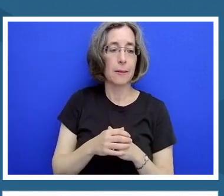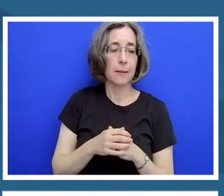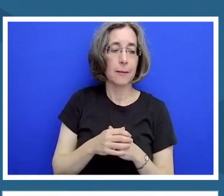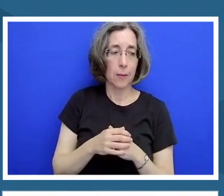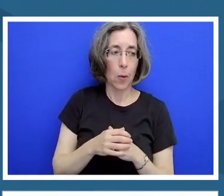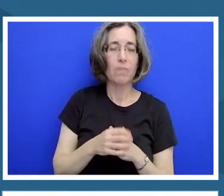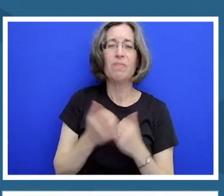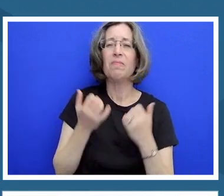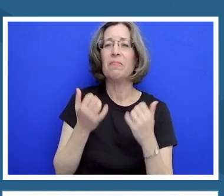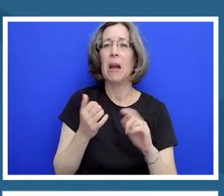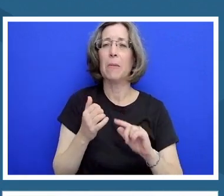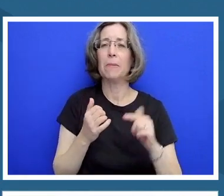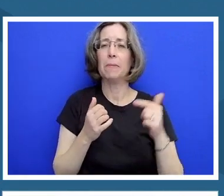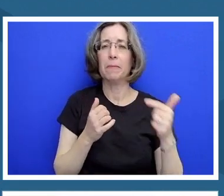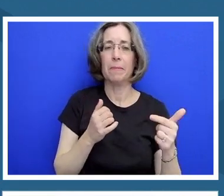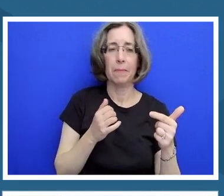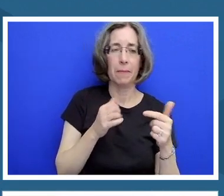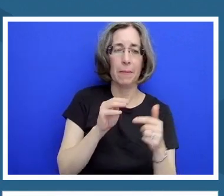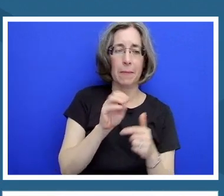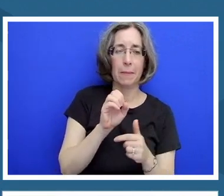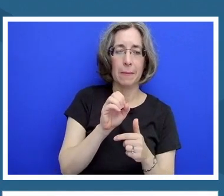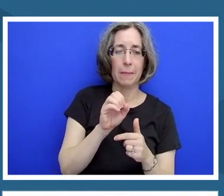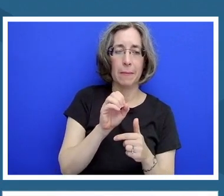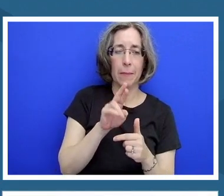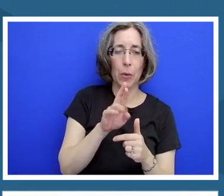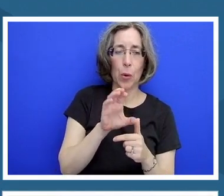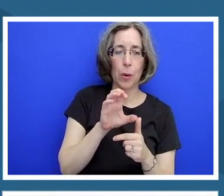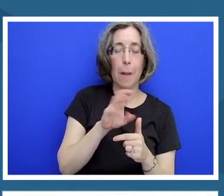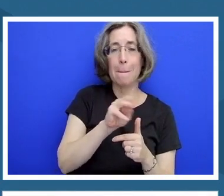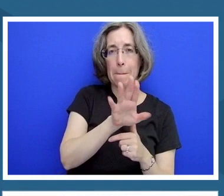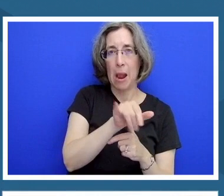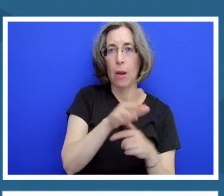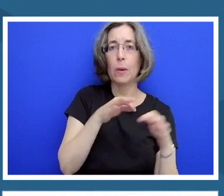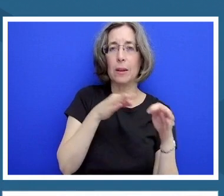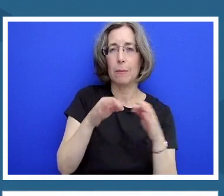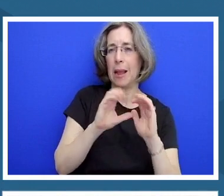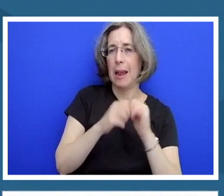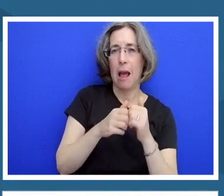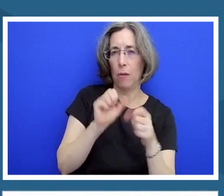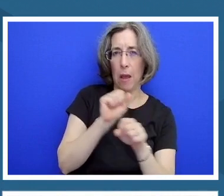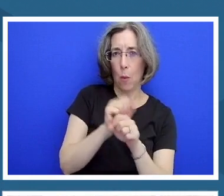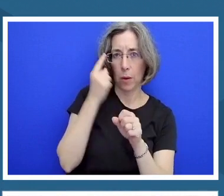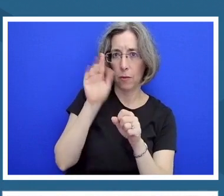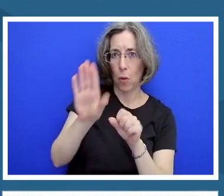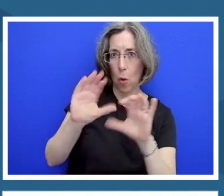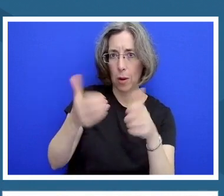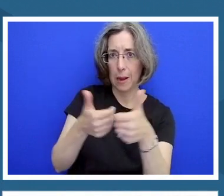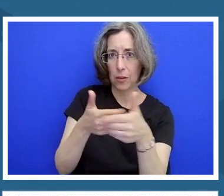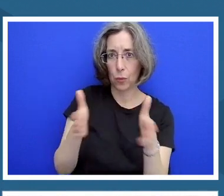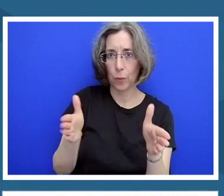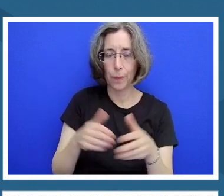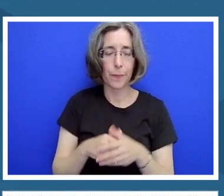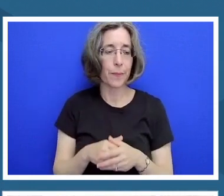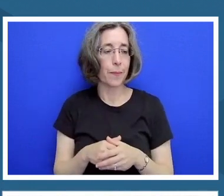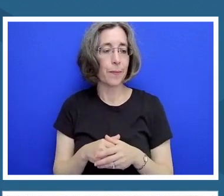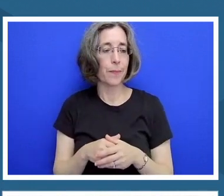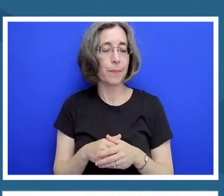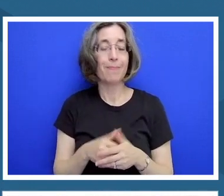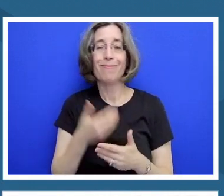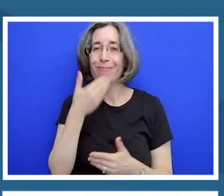your classroom uh so next slide mary and show us the the tools